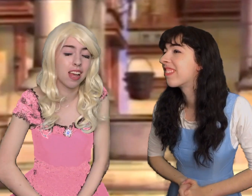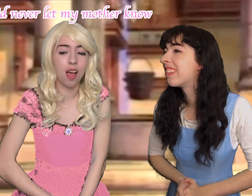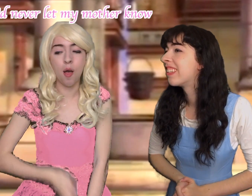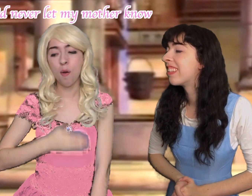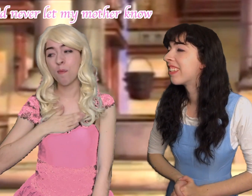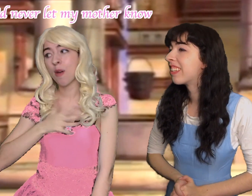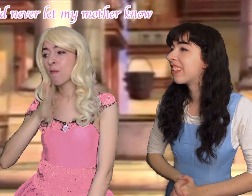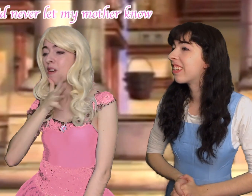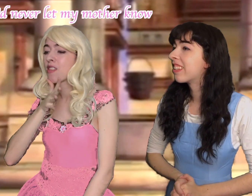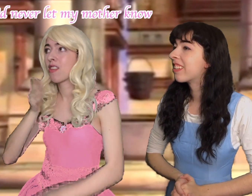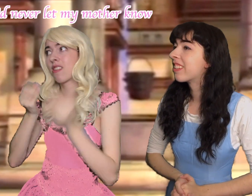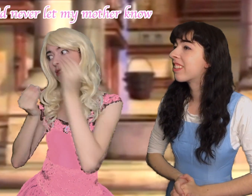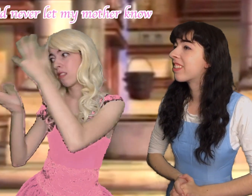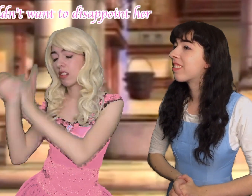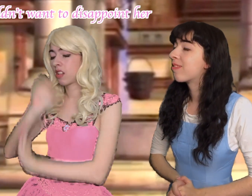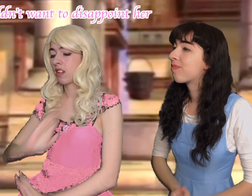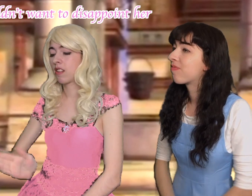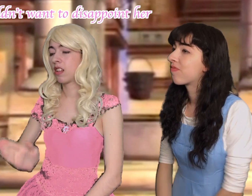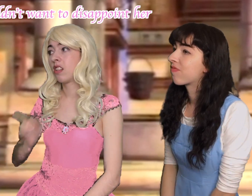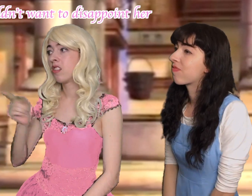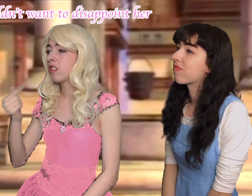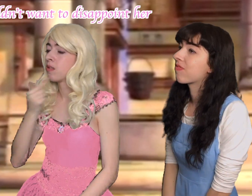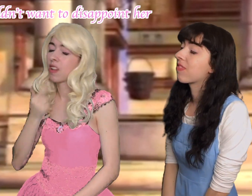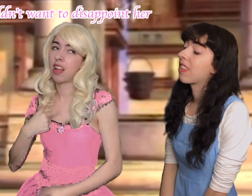but i'd never let my mother know i wouldn't want to disappoint her